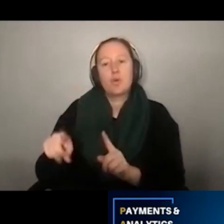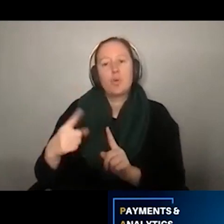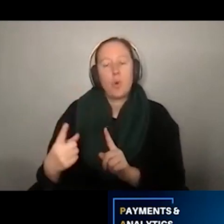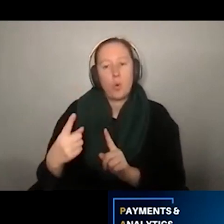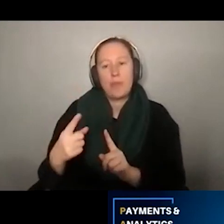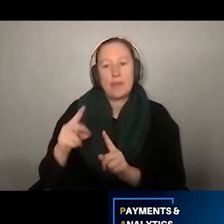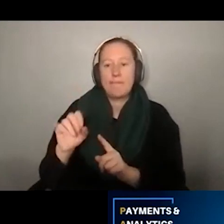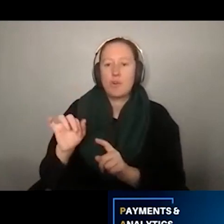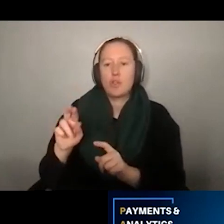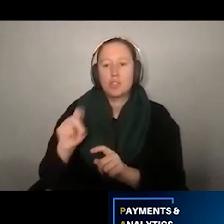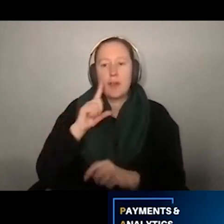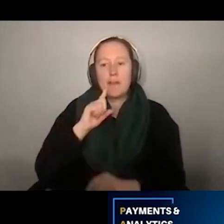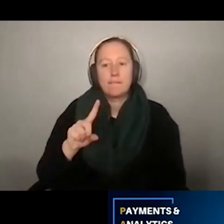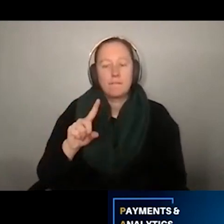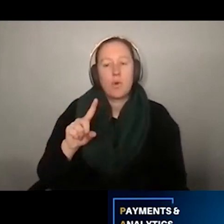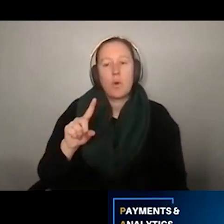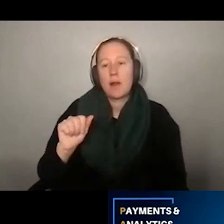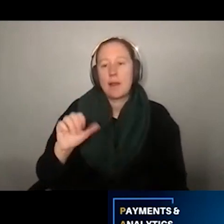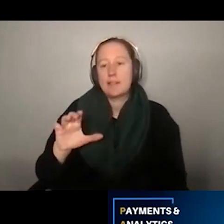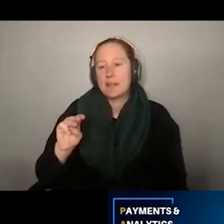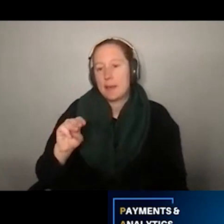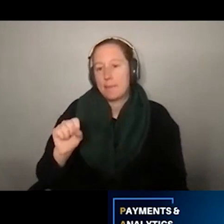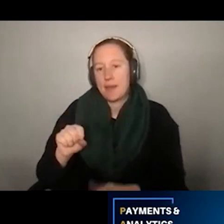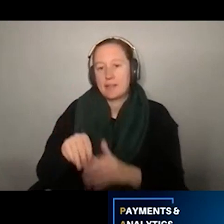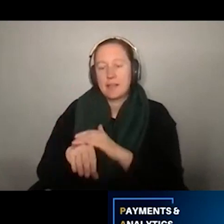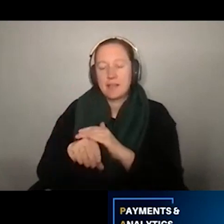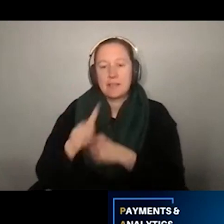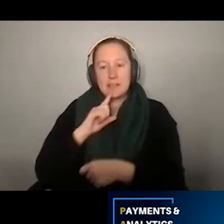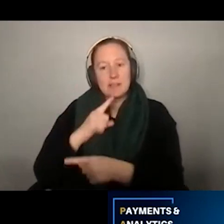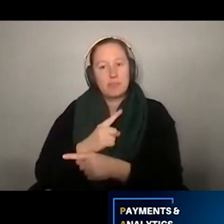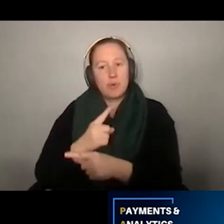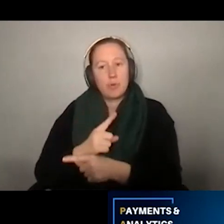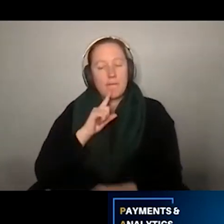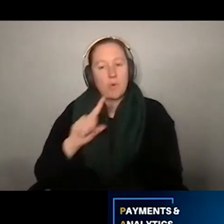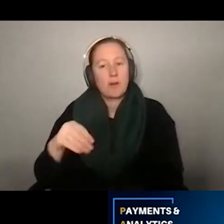For ACMS access that would be appropriate to give other stakeholders if they wish to